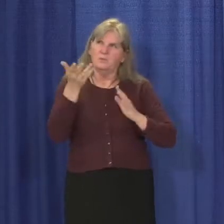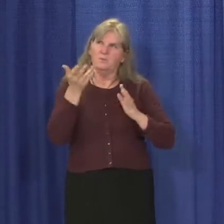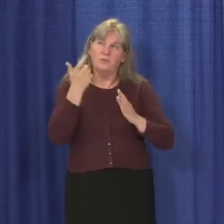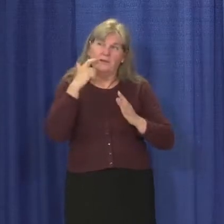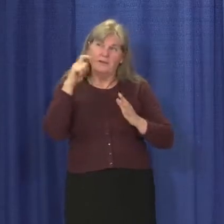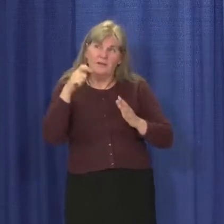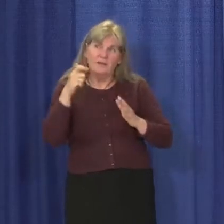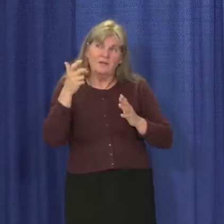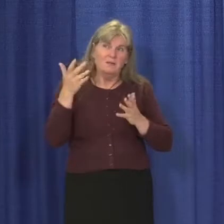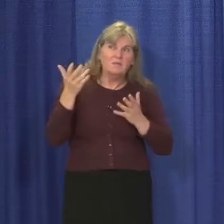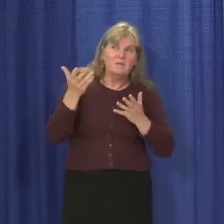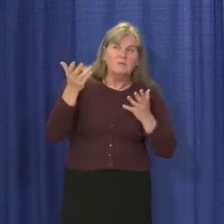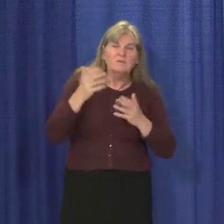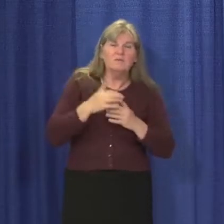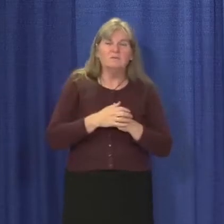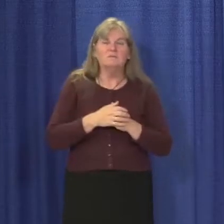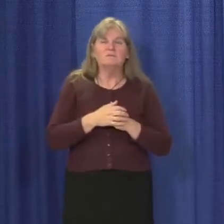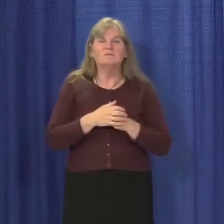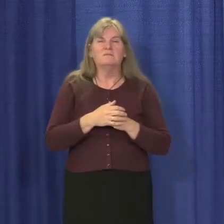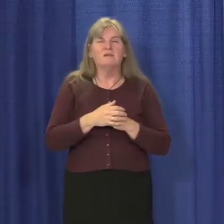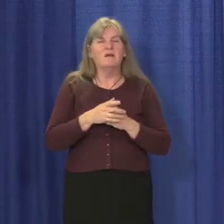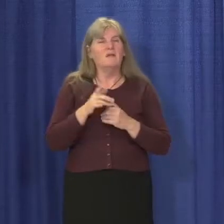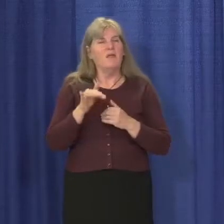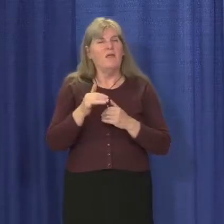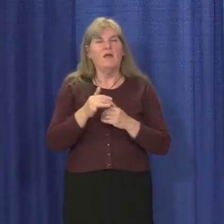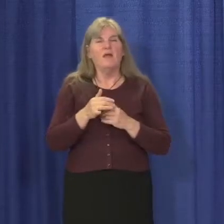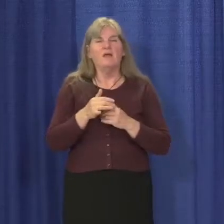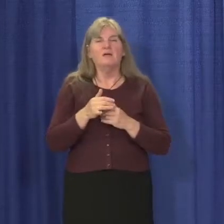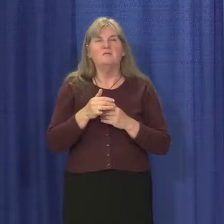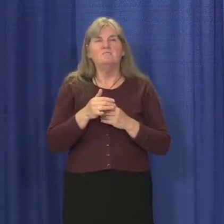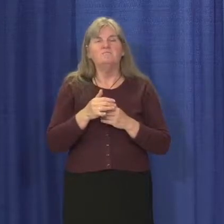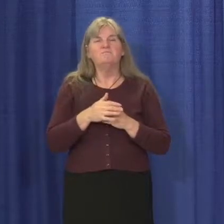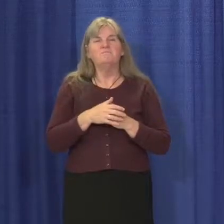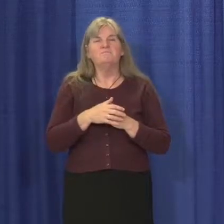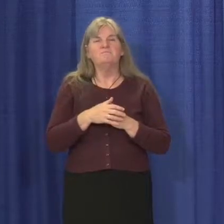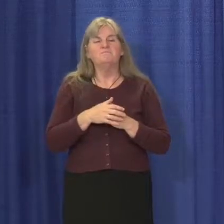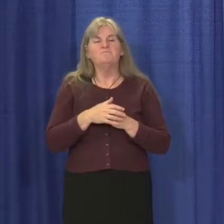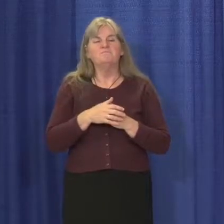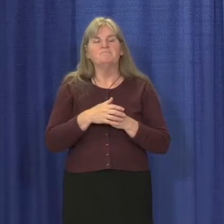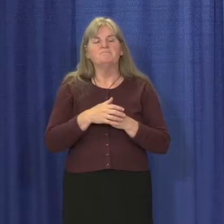And recognizing part of it is